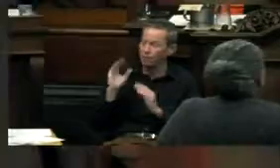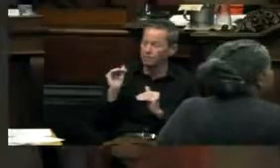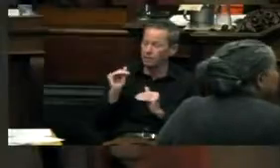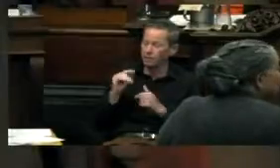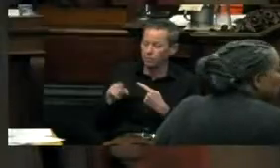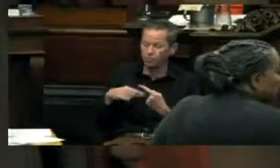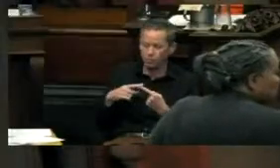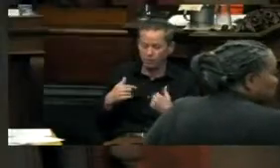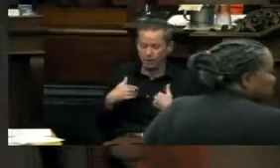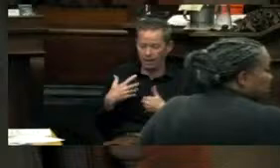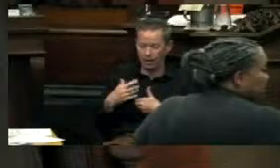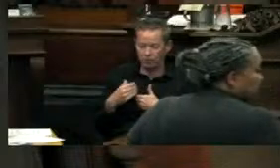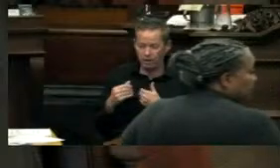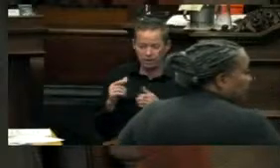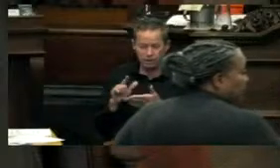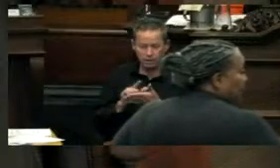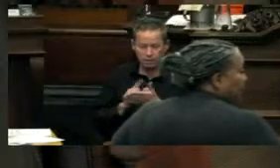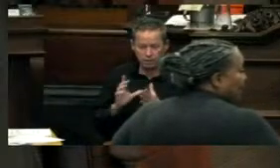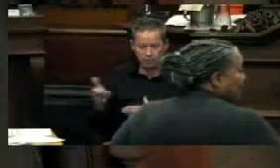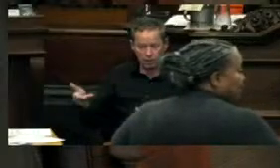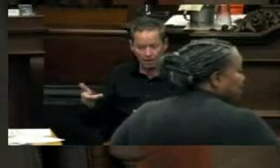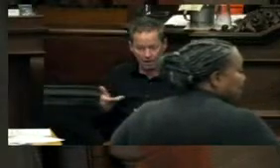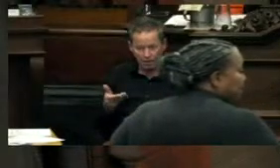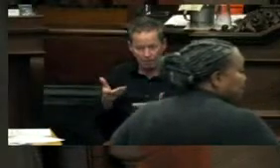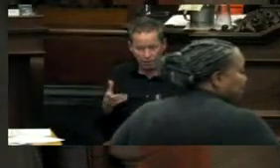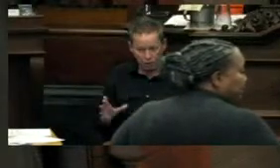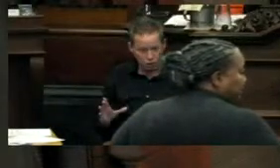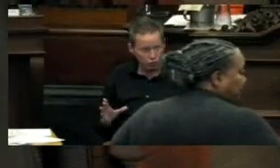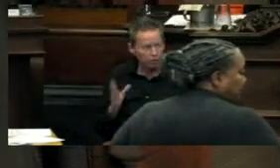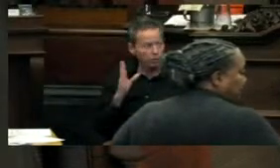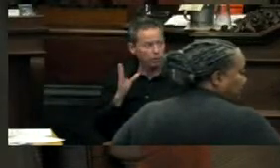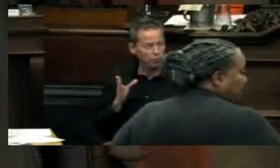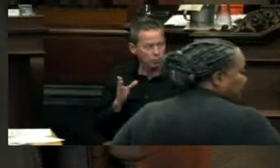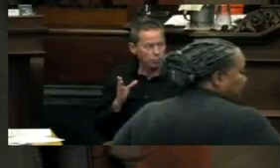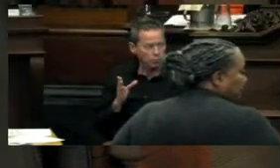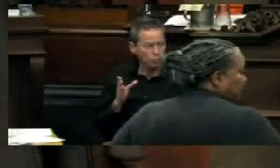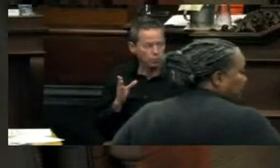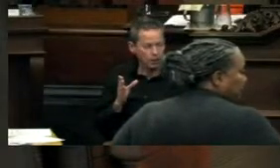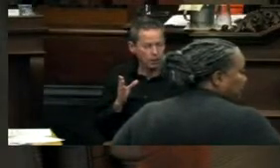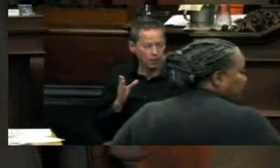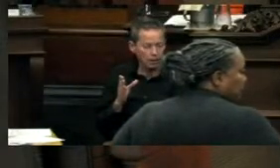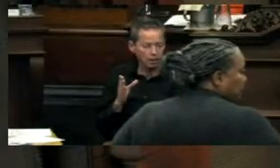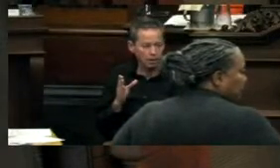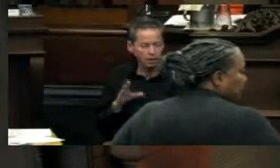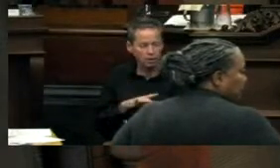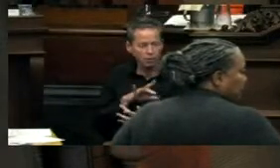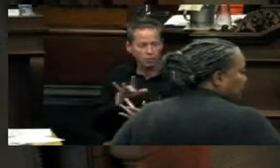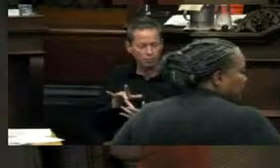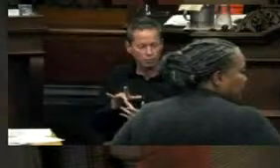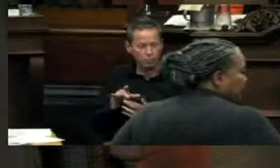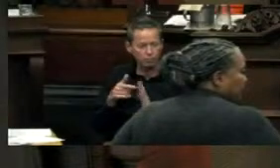year at earliest. Like you said, early January, I would expect that once we have outside